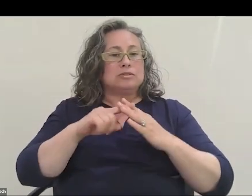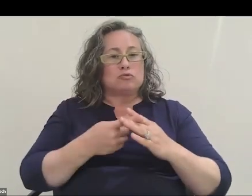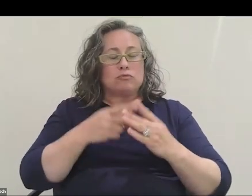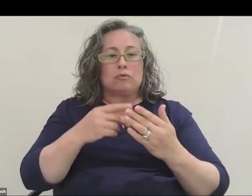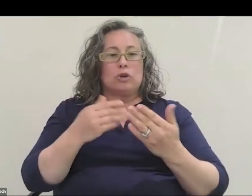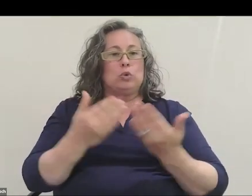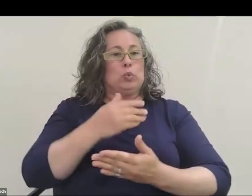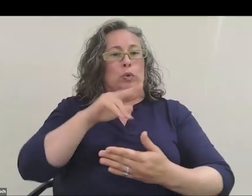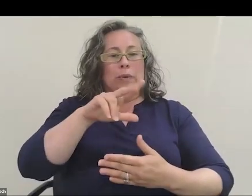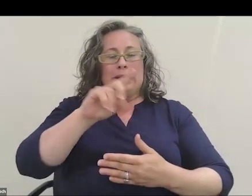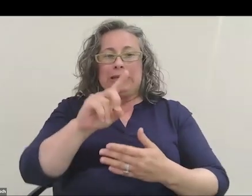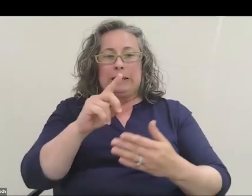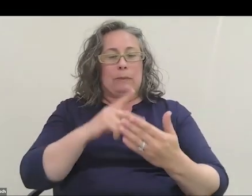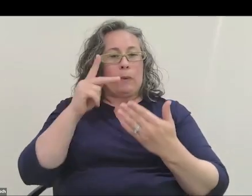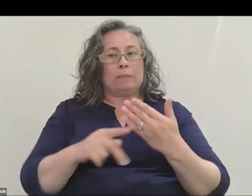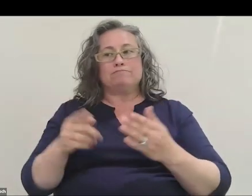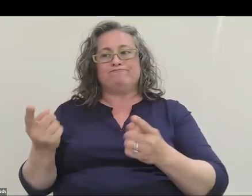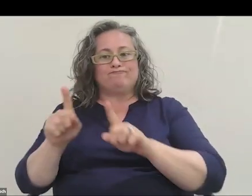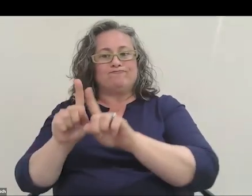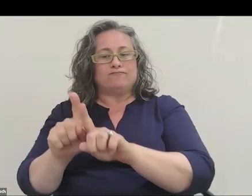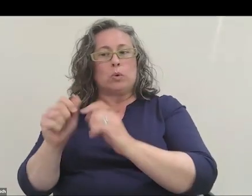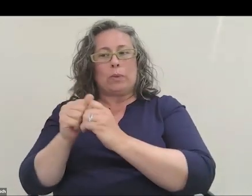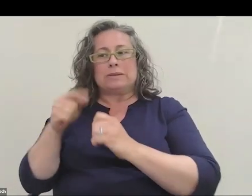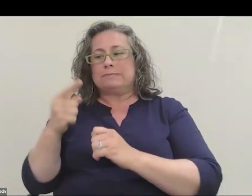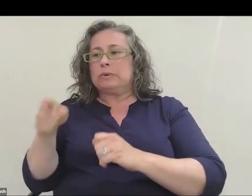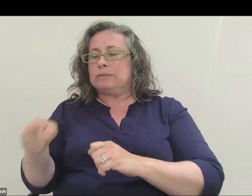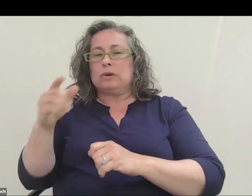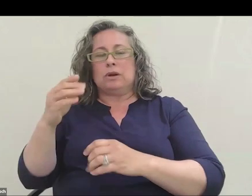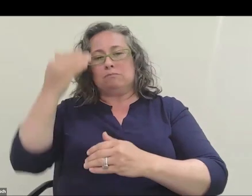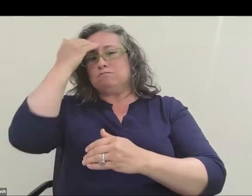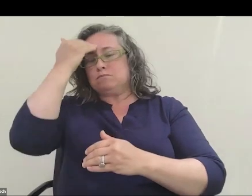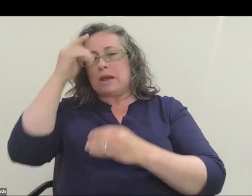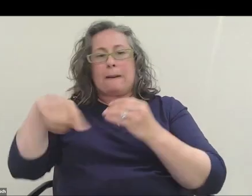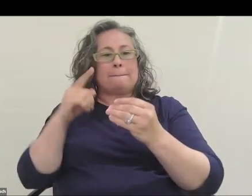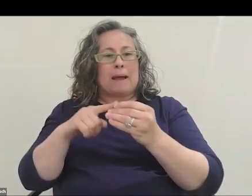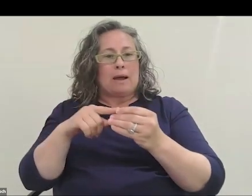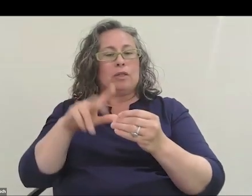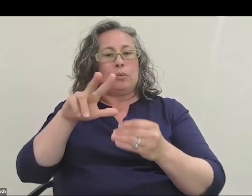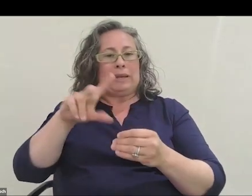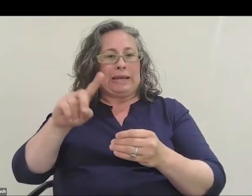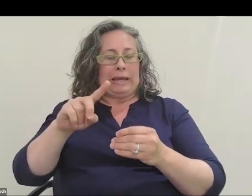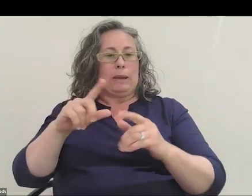with a mentor who was knowledgeable about printing for the blind and low vision community.